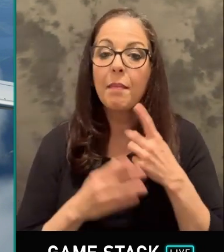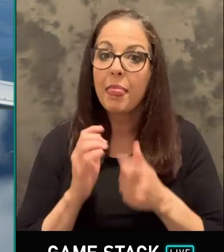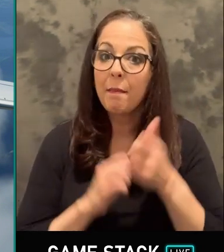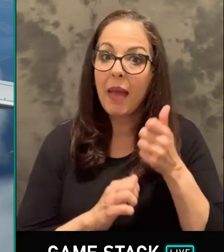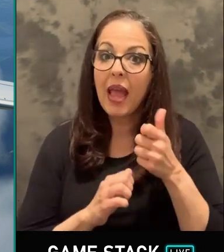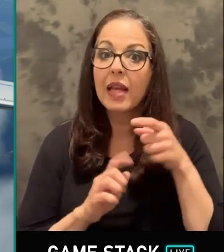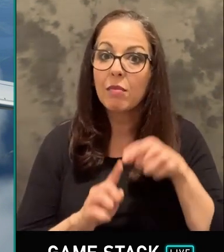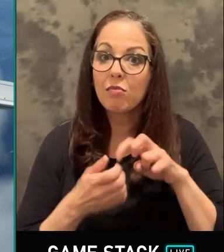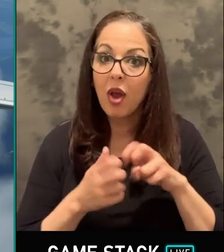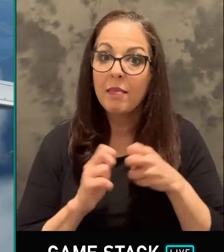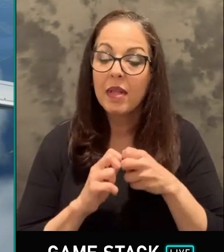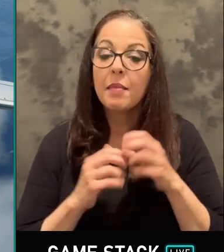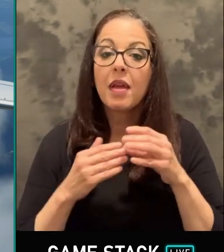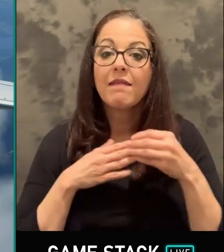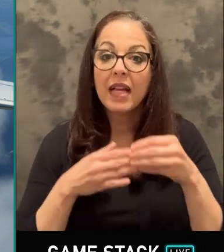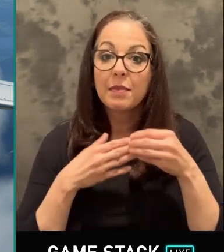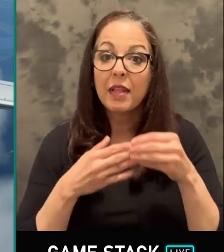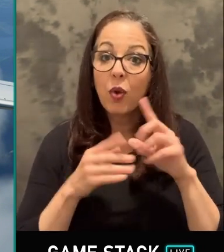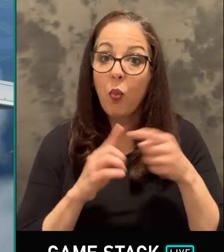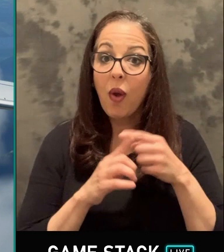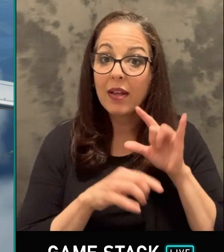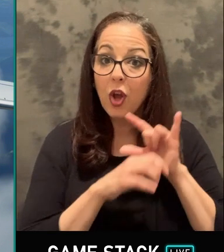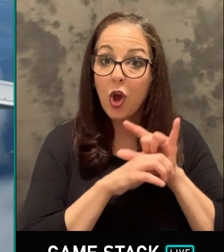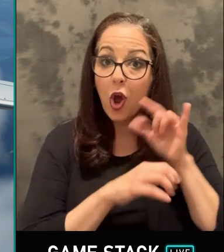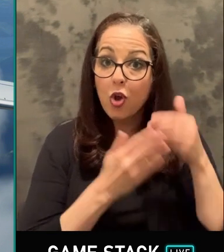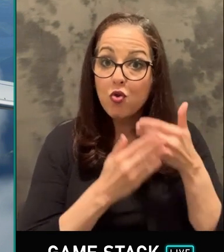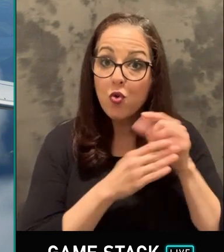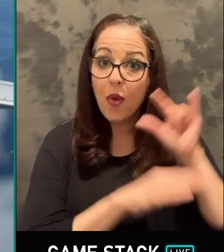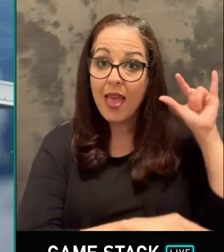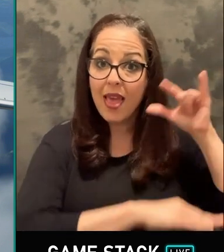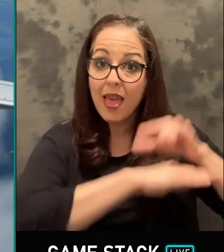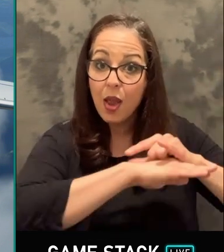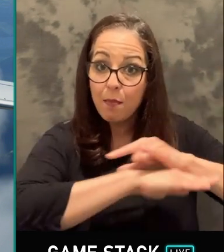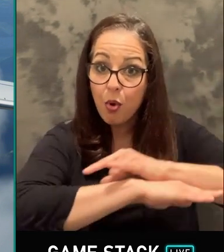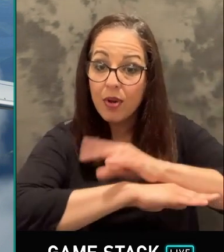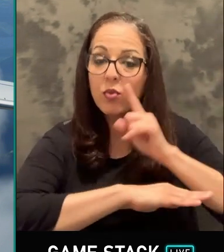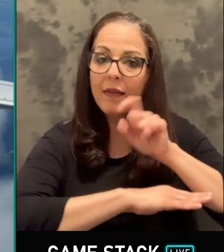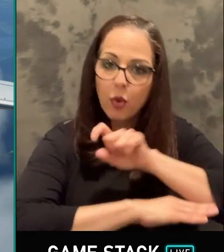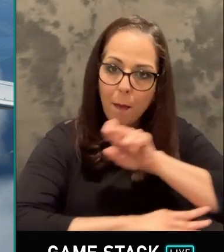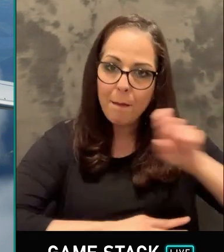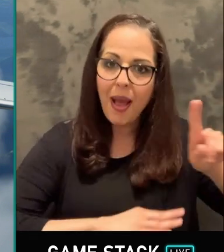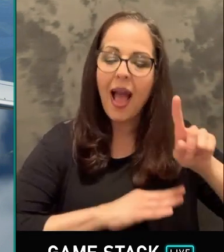When a new airport or a new plane is added, you need to go back to the recording studio.